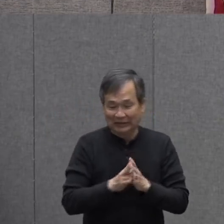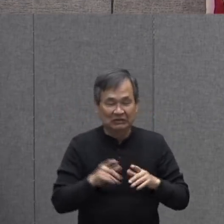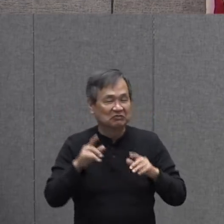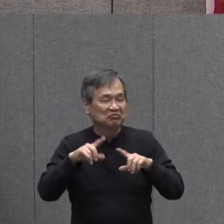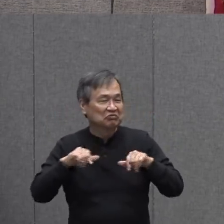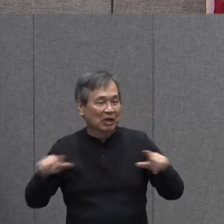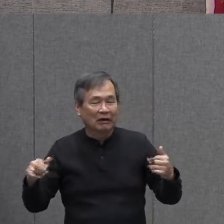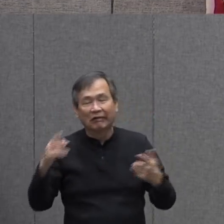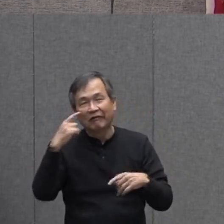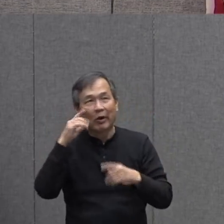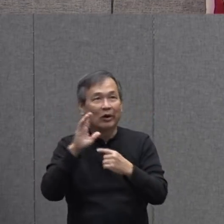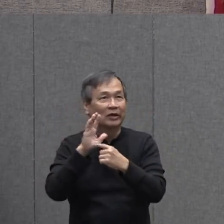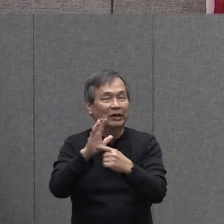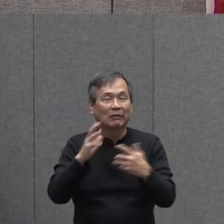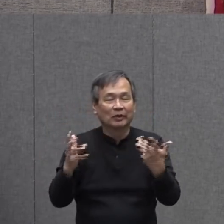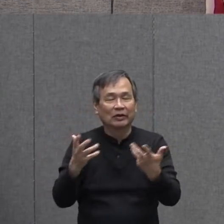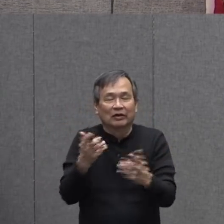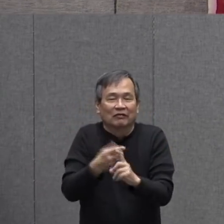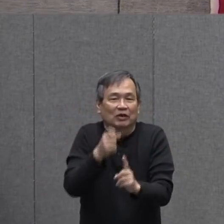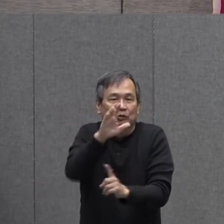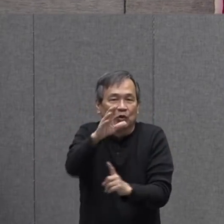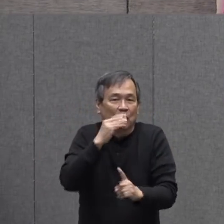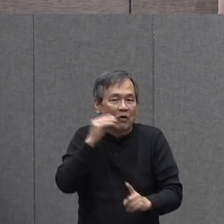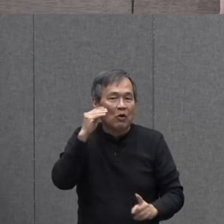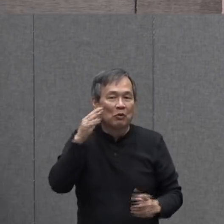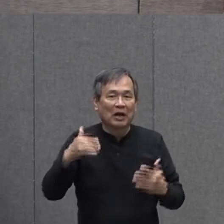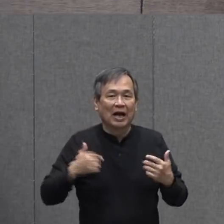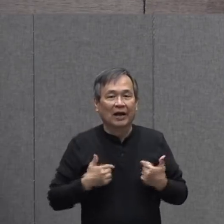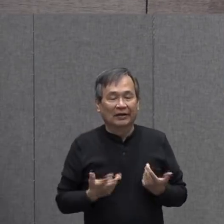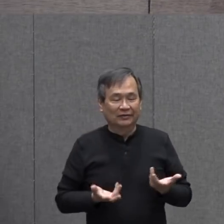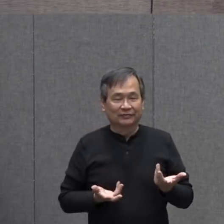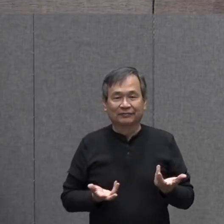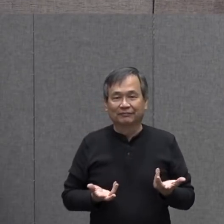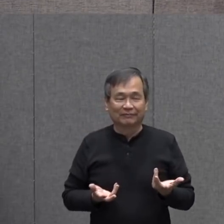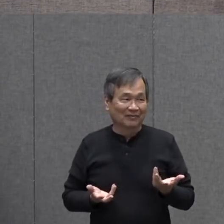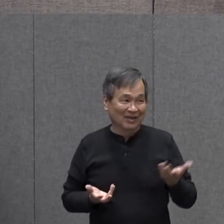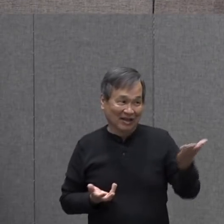so for example, I have this leftover from,